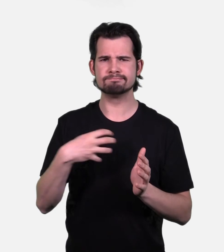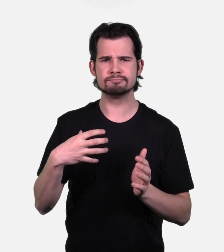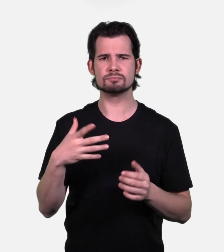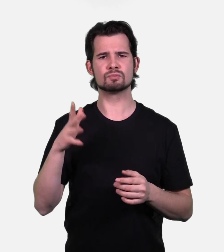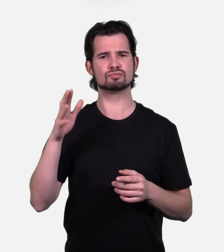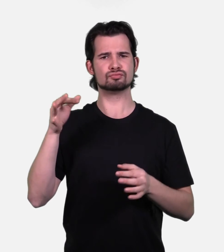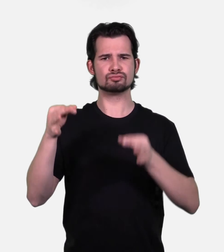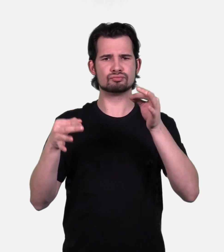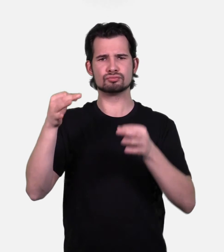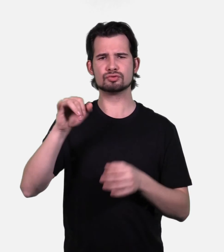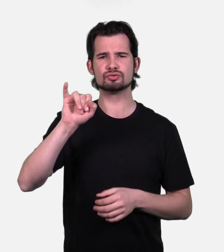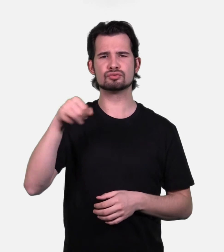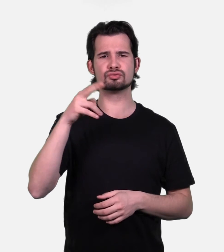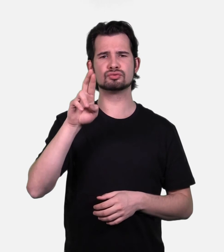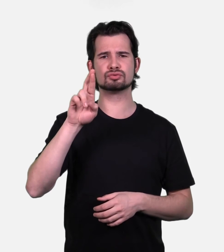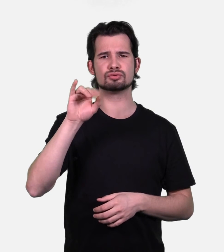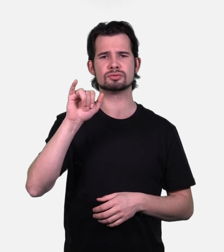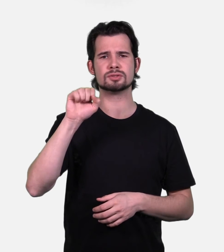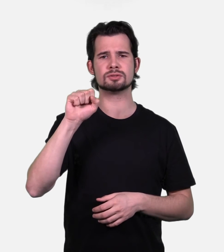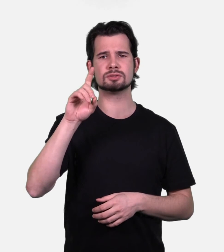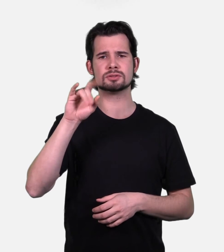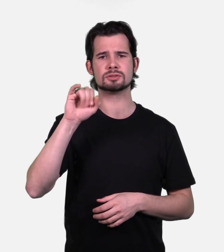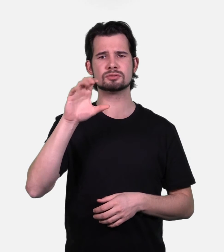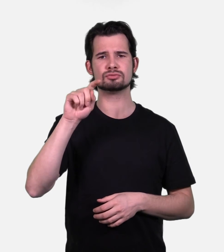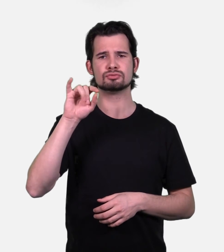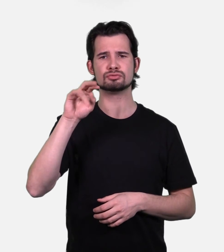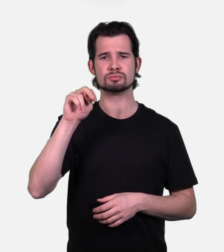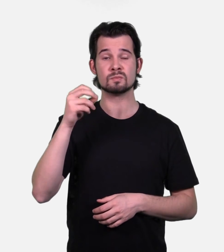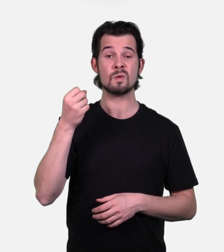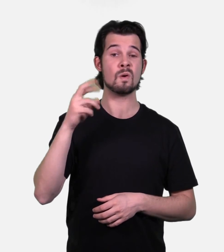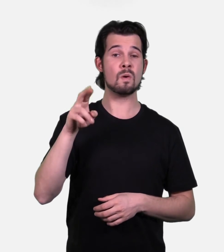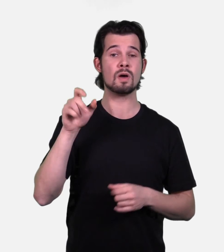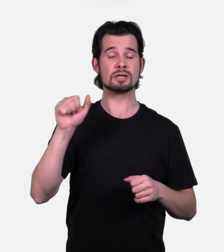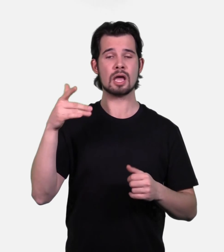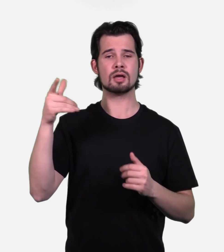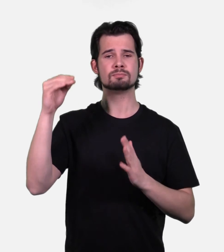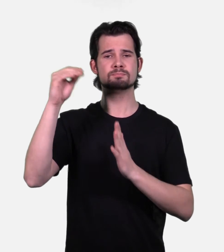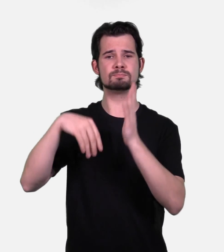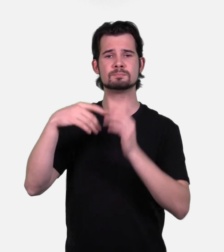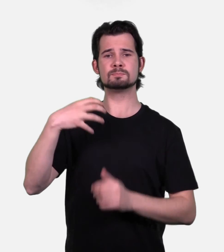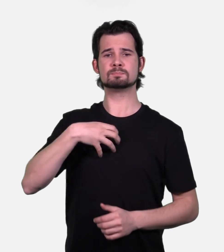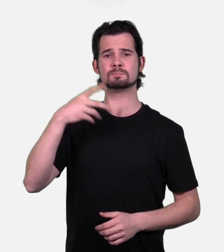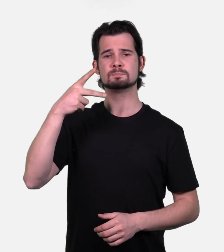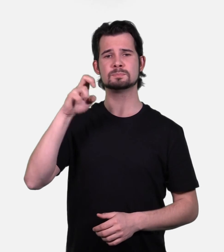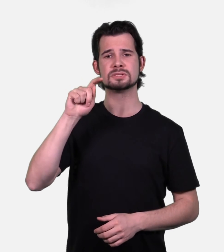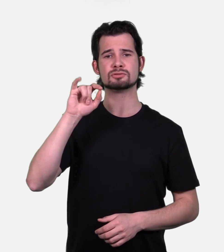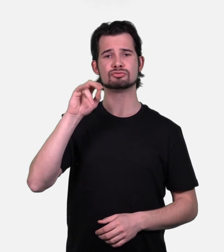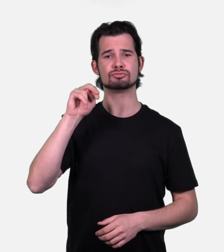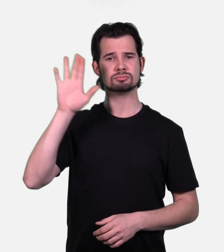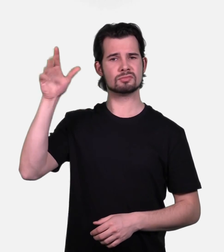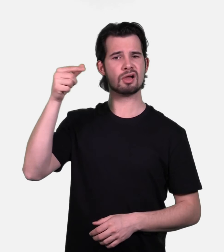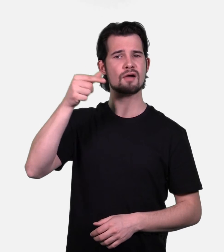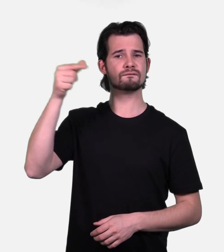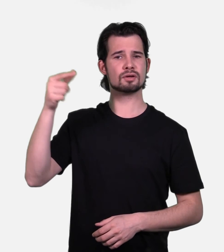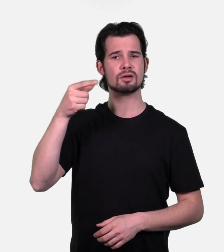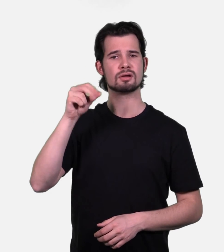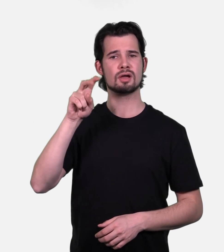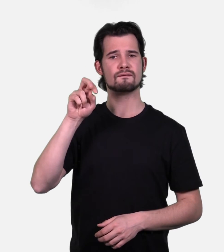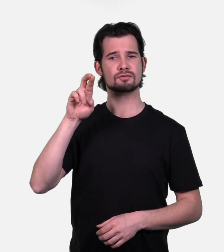or you can petition the Governor in Council to vary or rescind a decision made by the Agency.